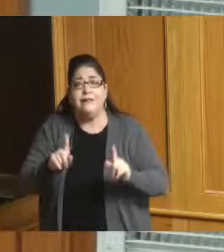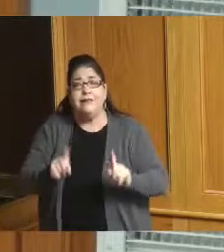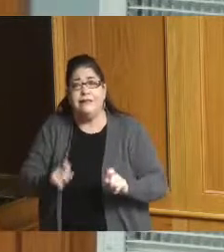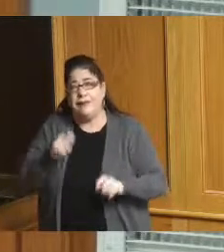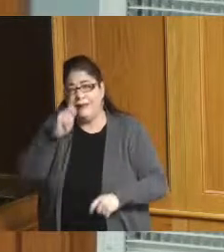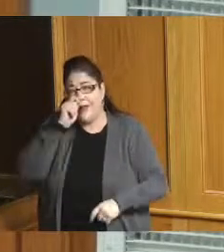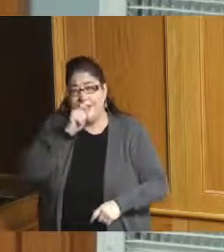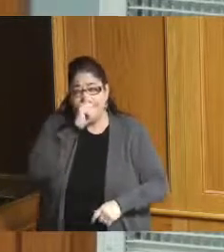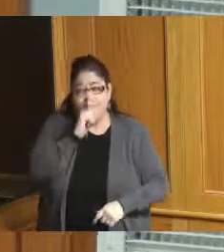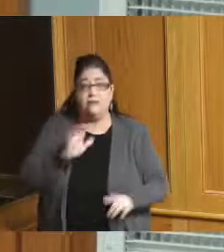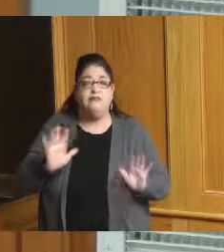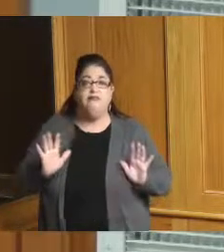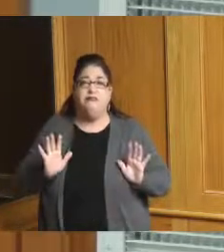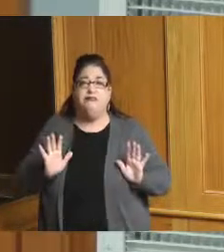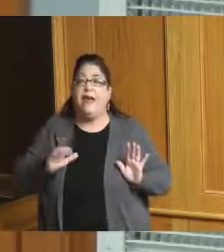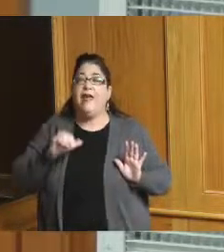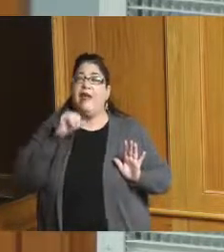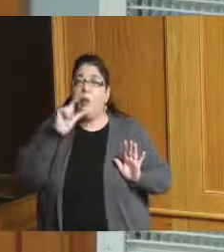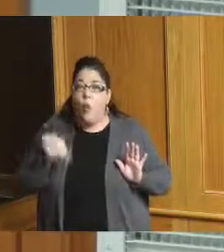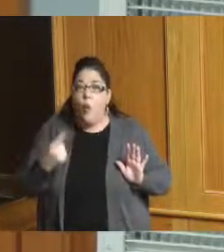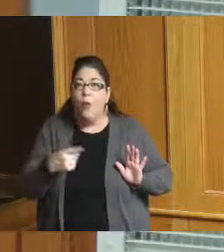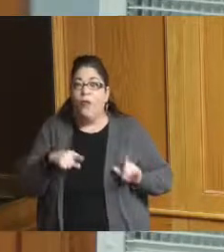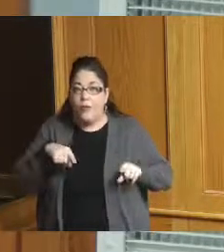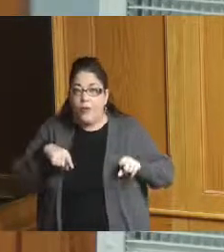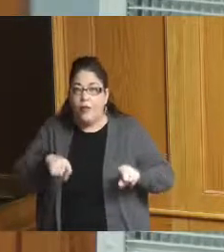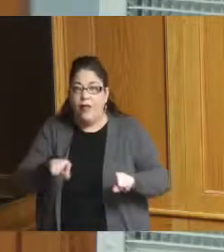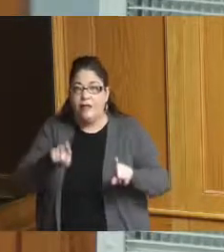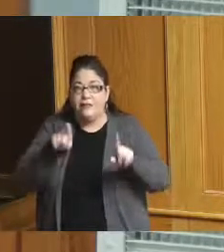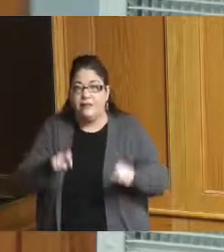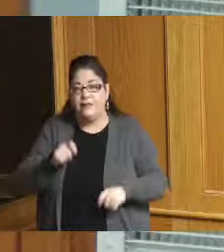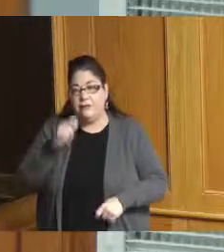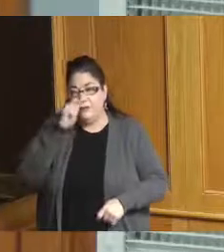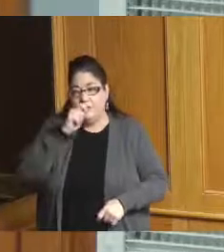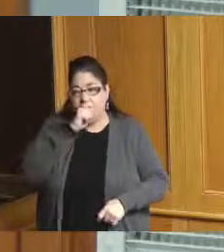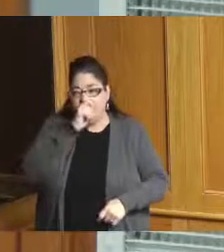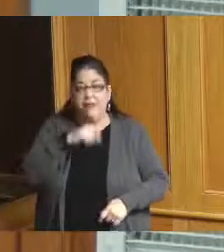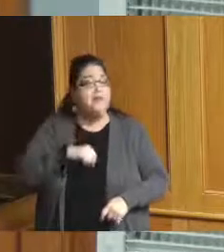not providing the test kits they're not providing the ability to run insurance they're not providing